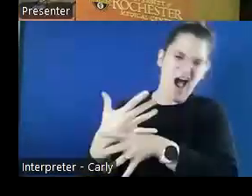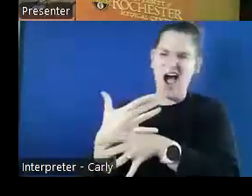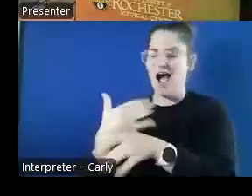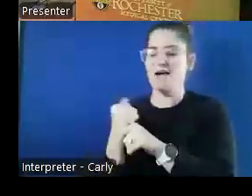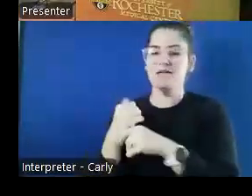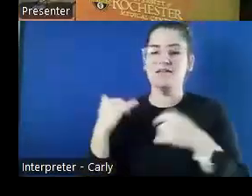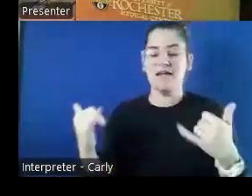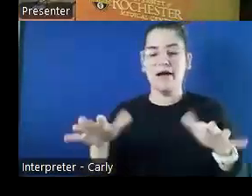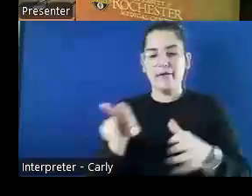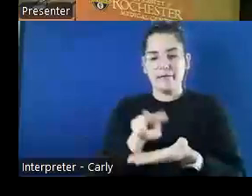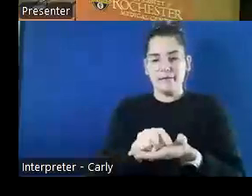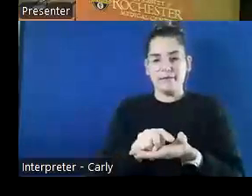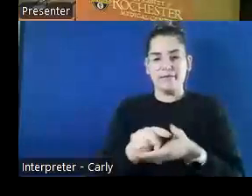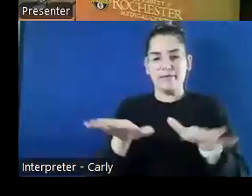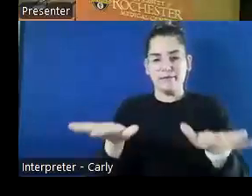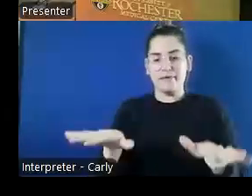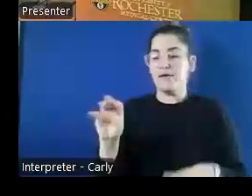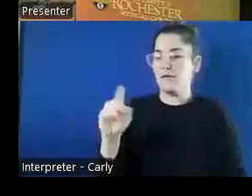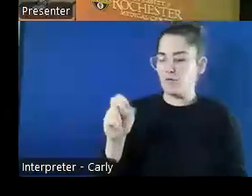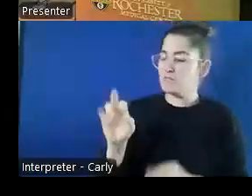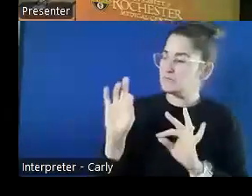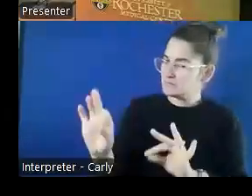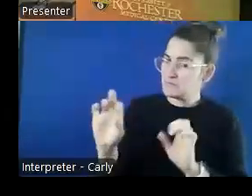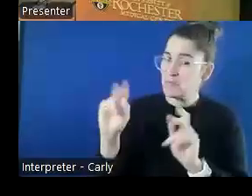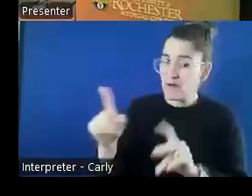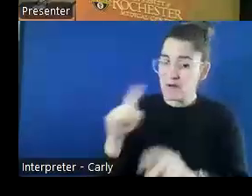calmly in bed and Morgan was just like okay you know we're going to walk down to MRI everything's